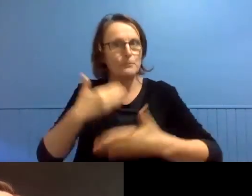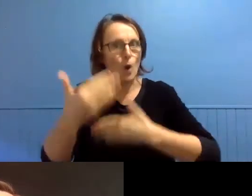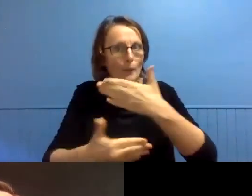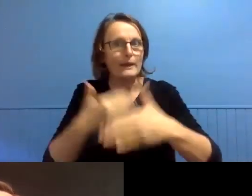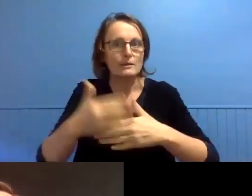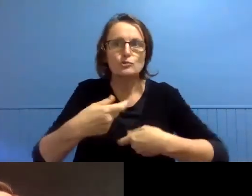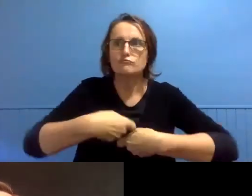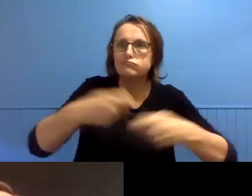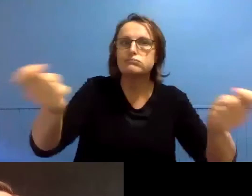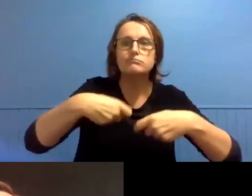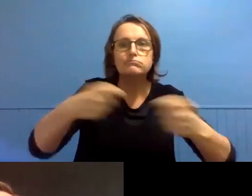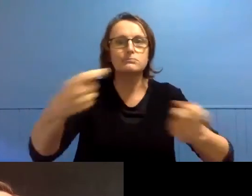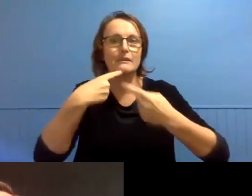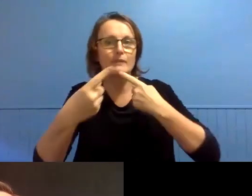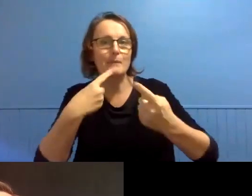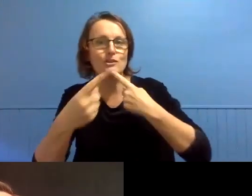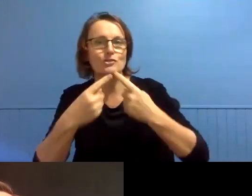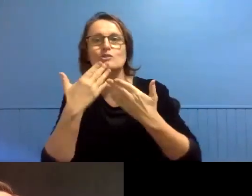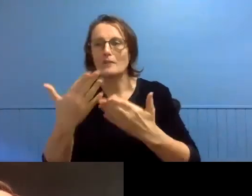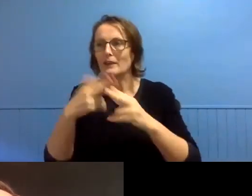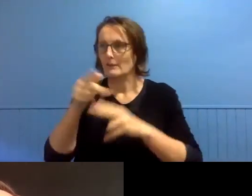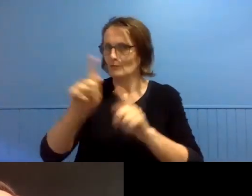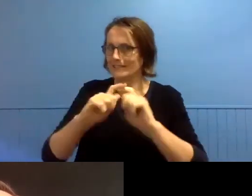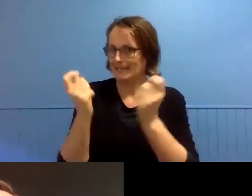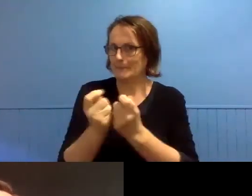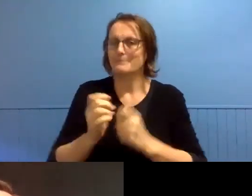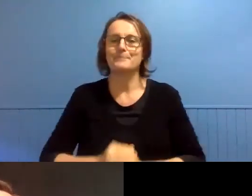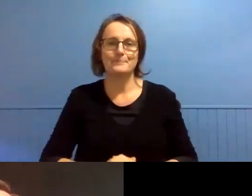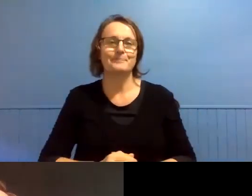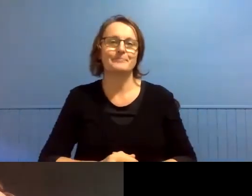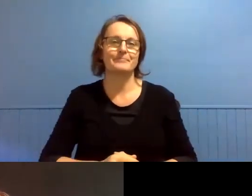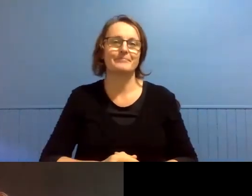think it's so key right now. Thank you and to your team as well. >>